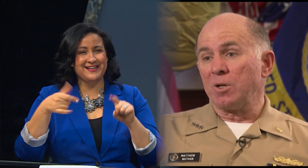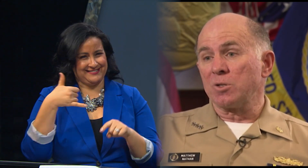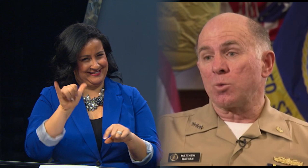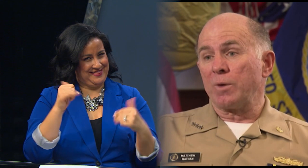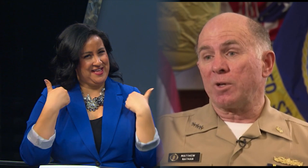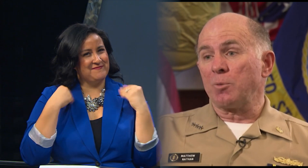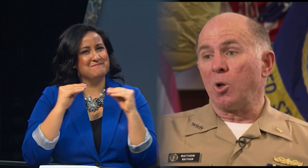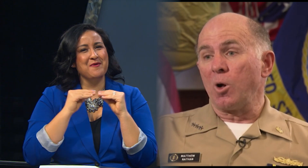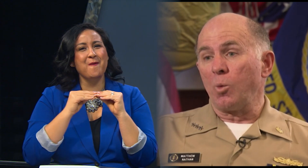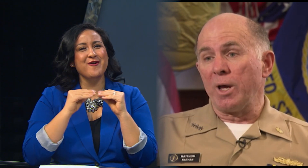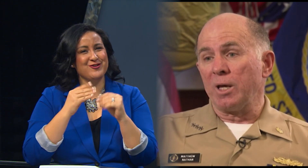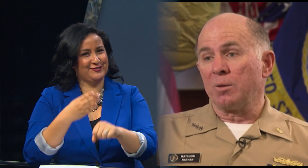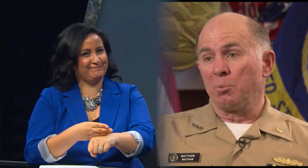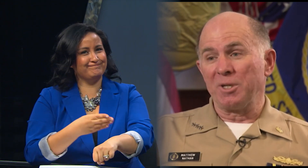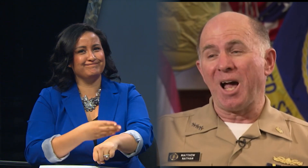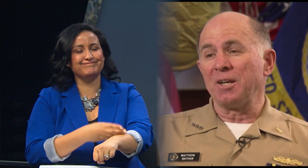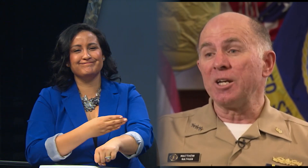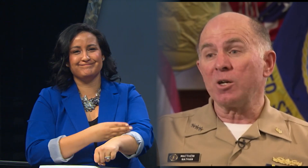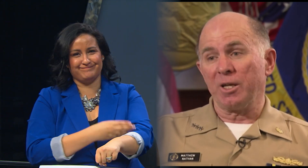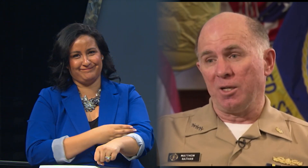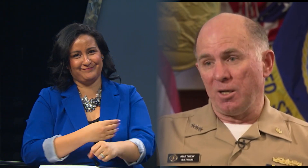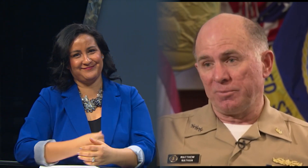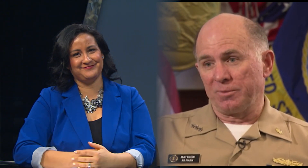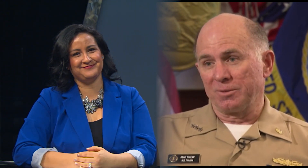WE HAVE COME A LONG WAY BUT NOT NEARLY ENOUGH.